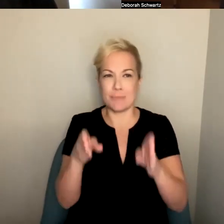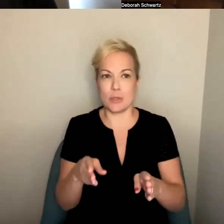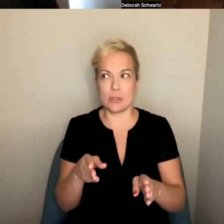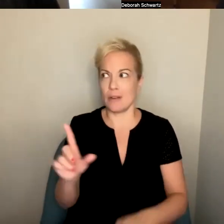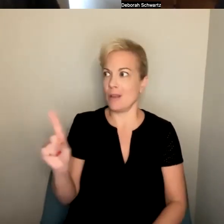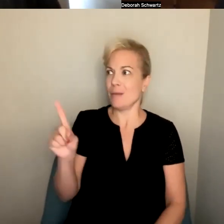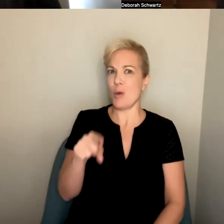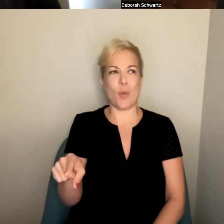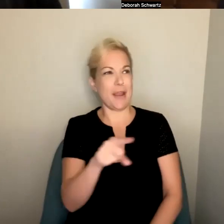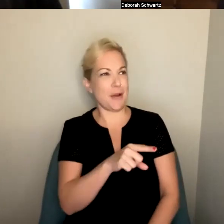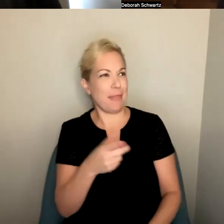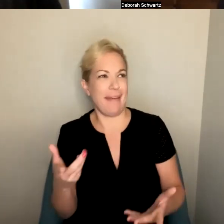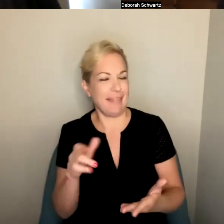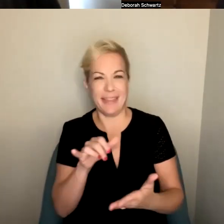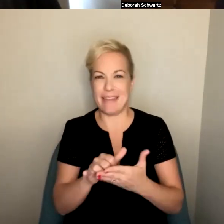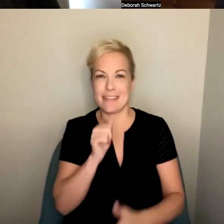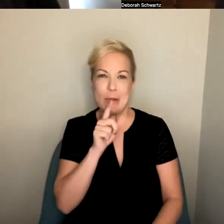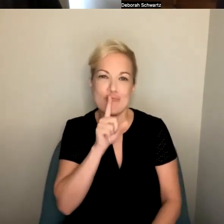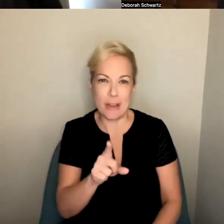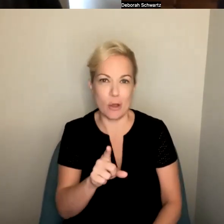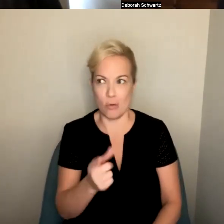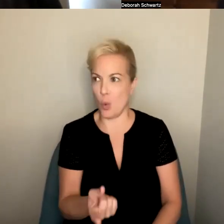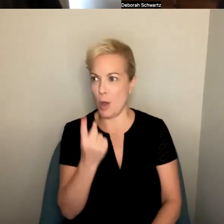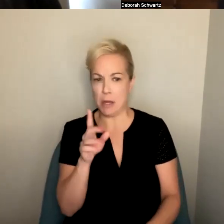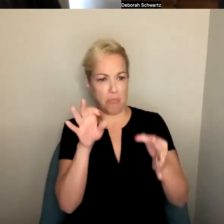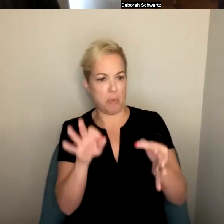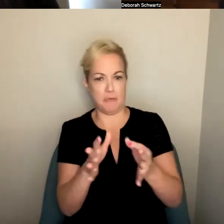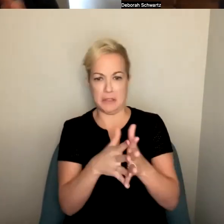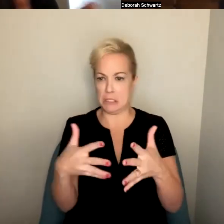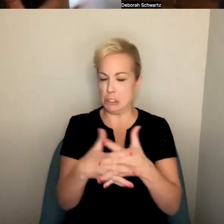a constructive thing in and of itself, and if you're, you know, look at social media there's